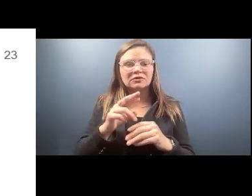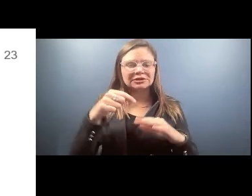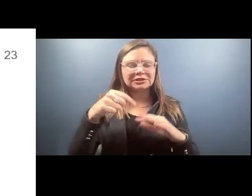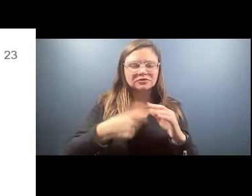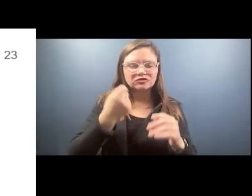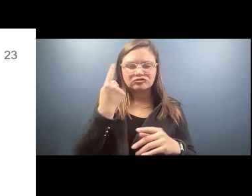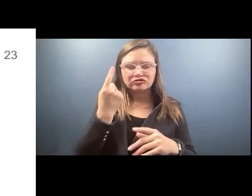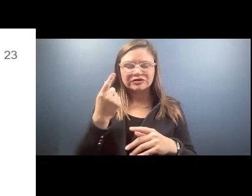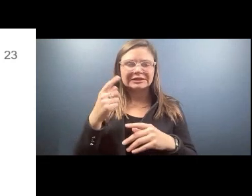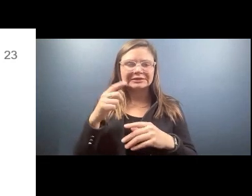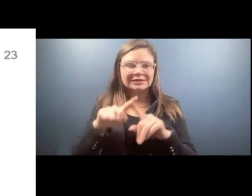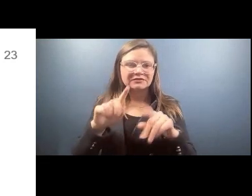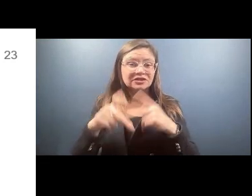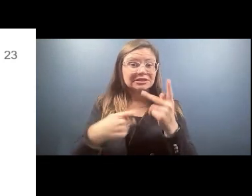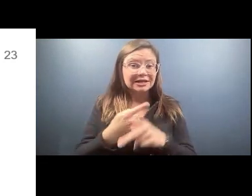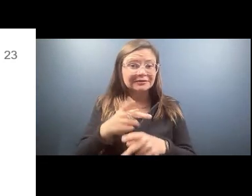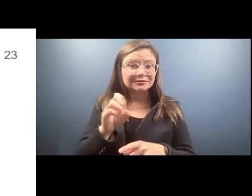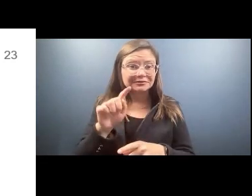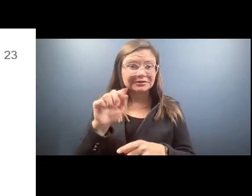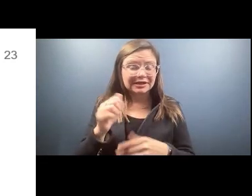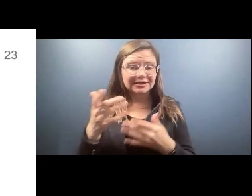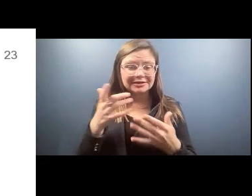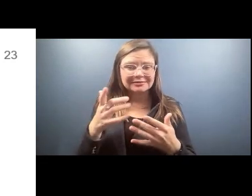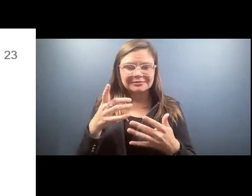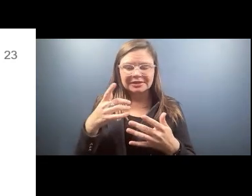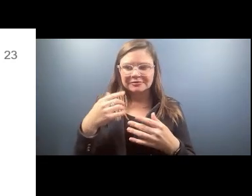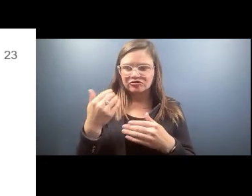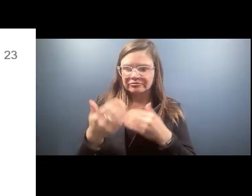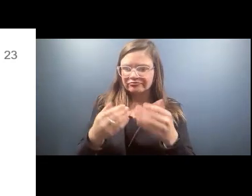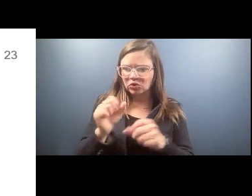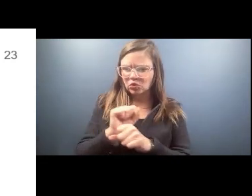So, for example, you may be tracking employment trends or workforce stability at the highest level.